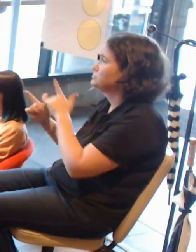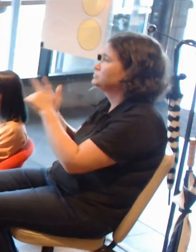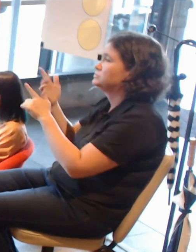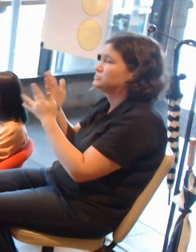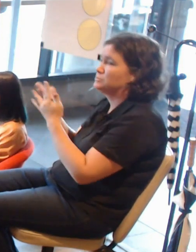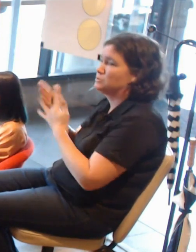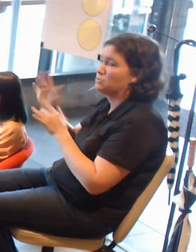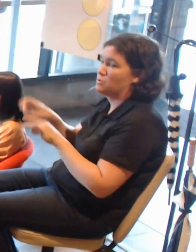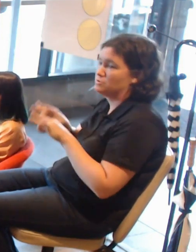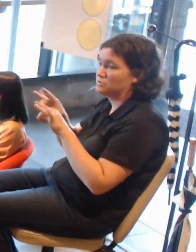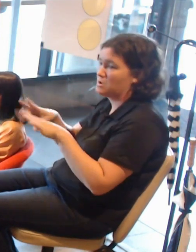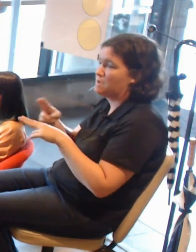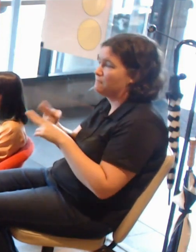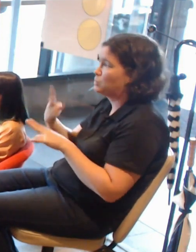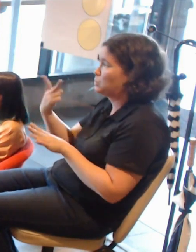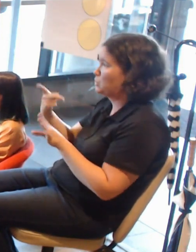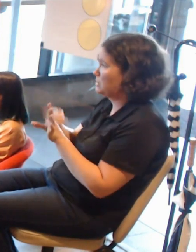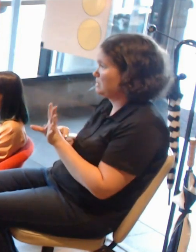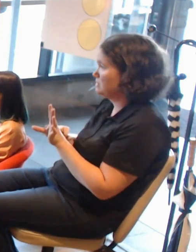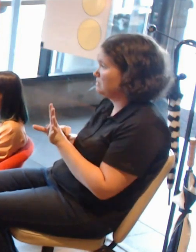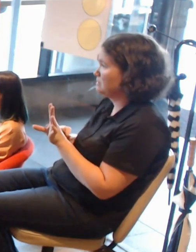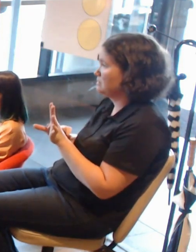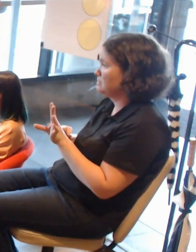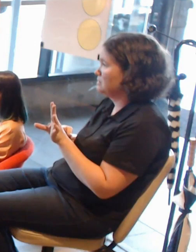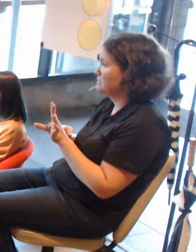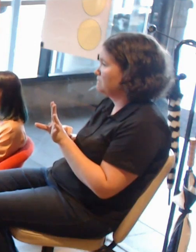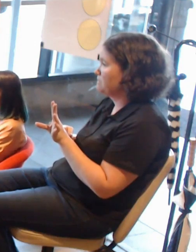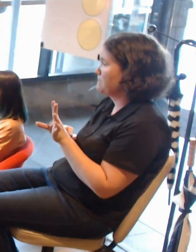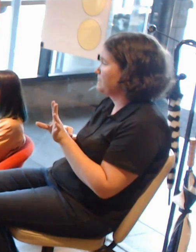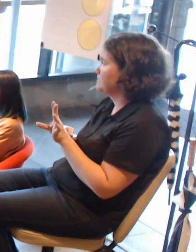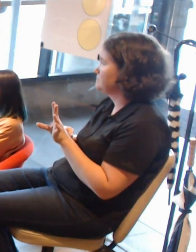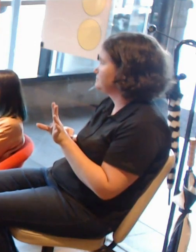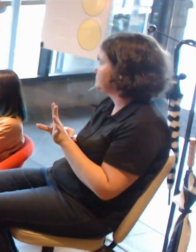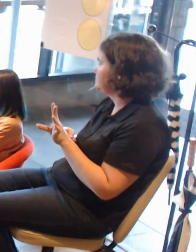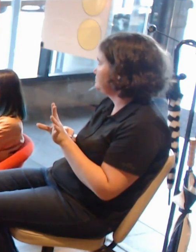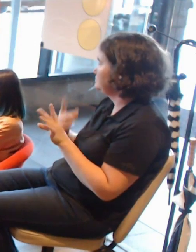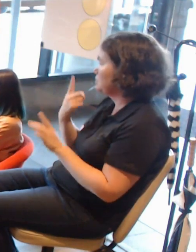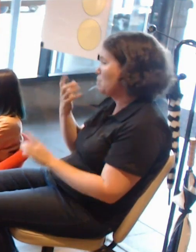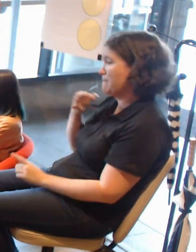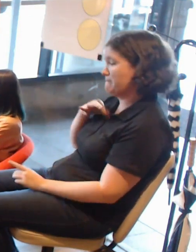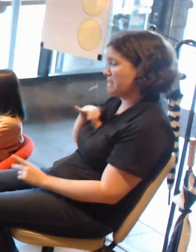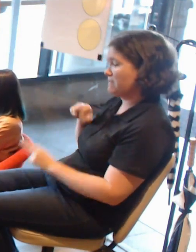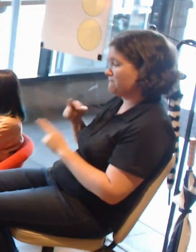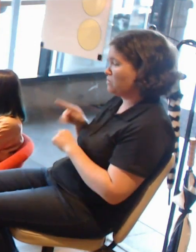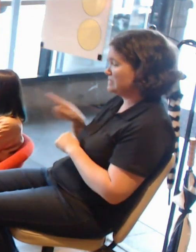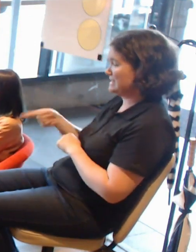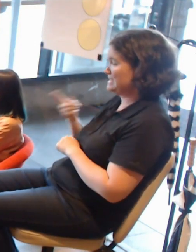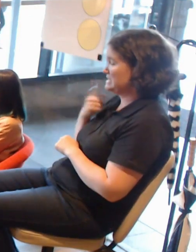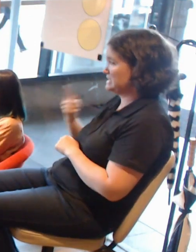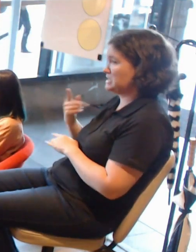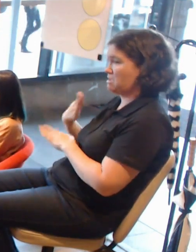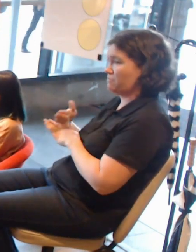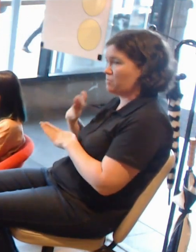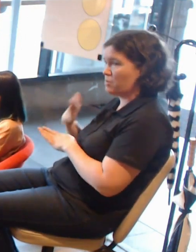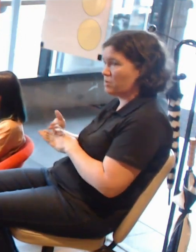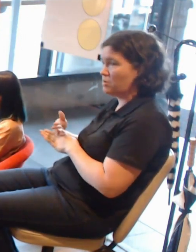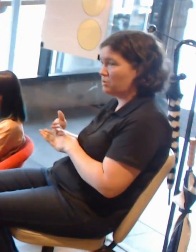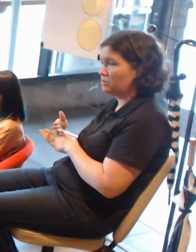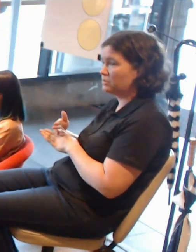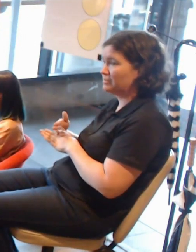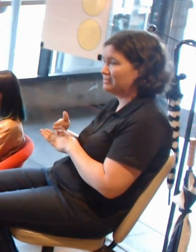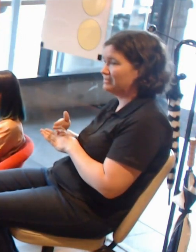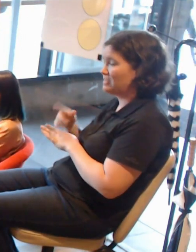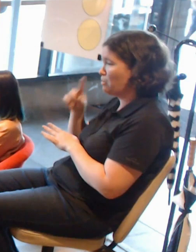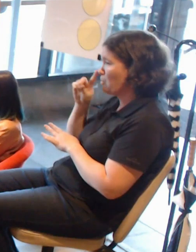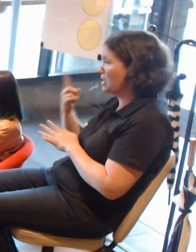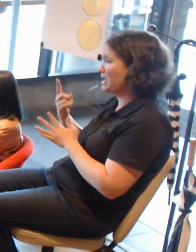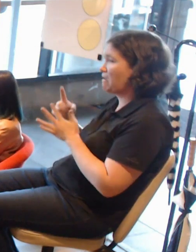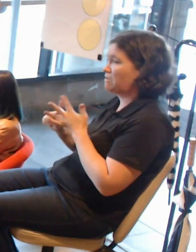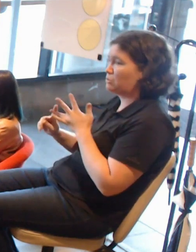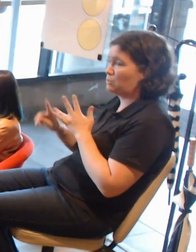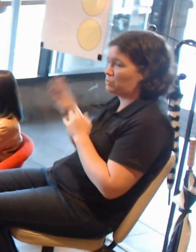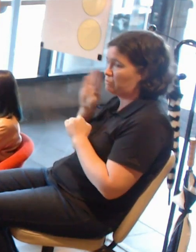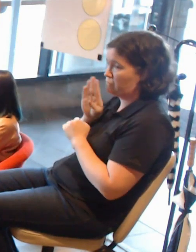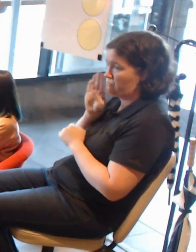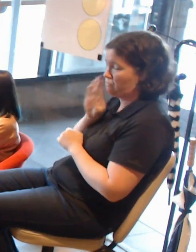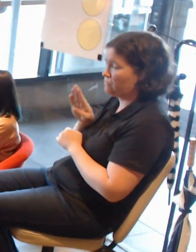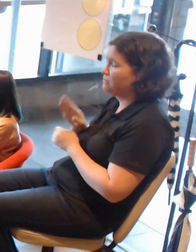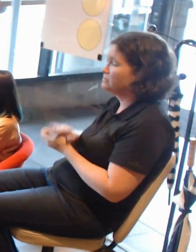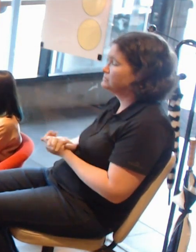The one benefit that I see with this kind of work that we haven't been able to reach